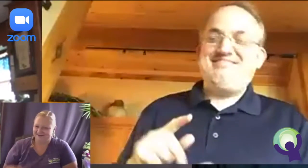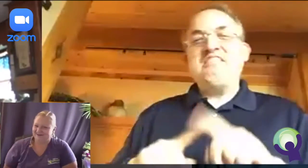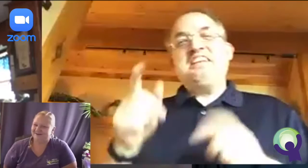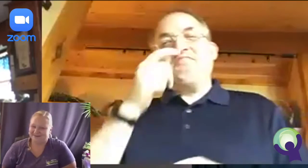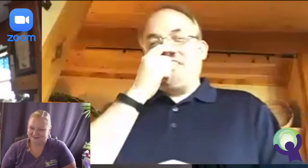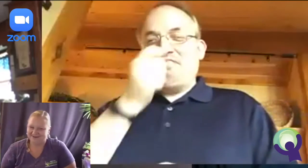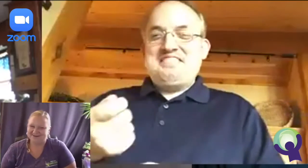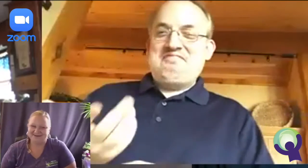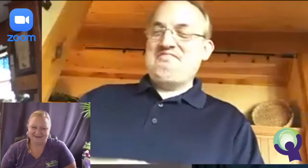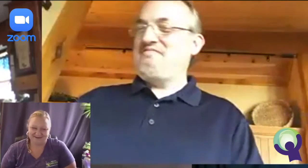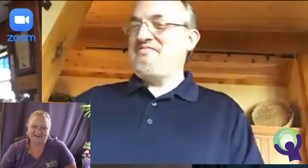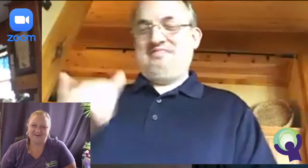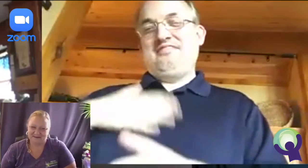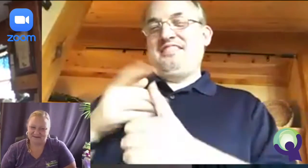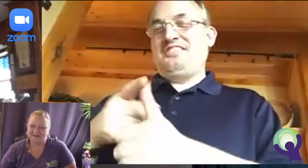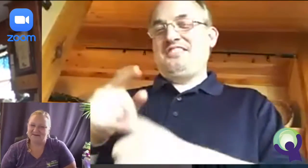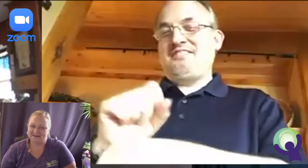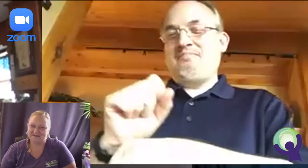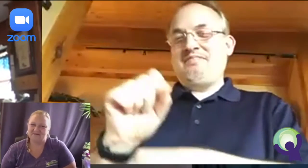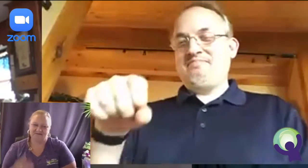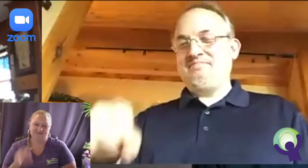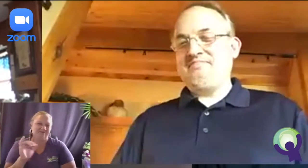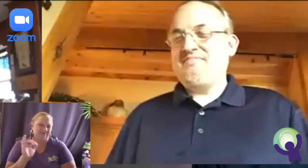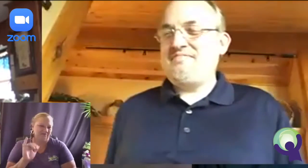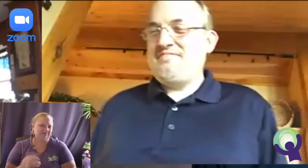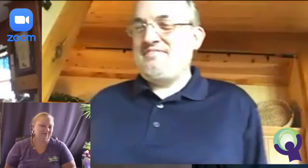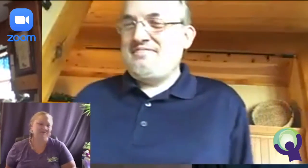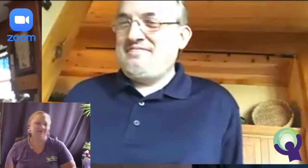wow. But yeah, I remember earning that. Marcy Jo: Okay